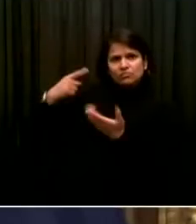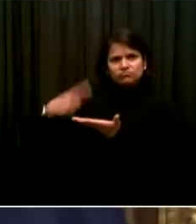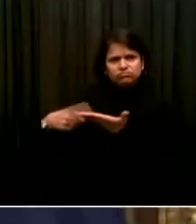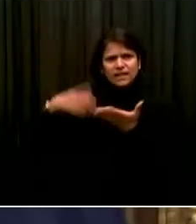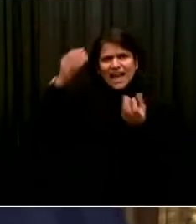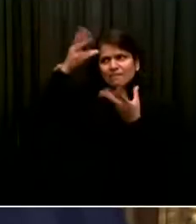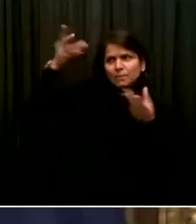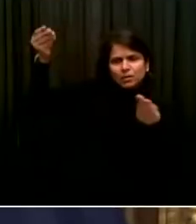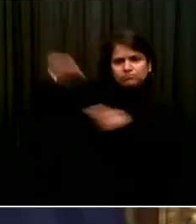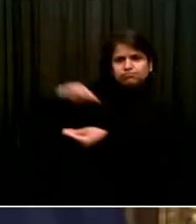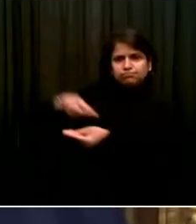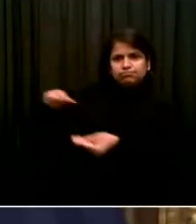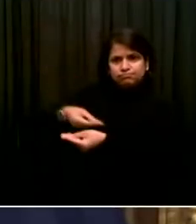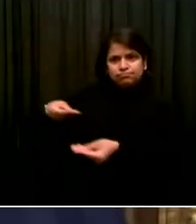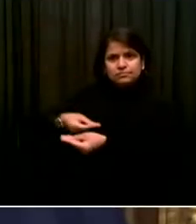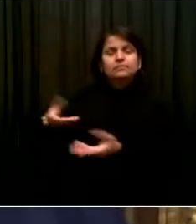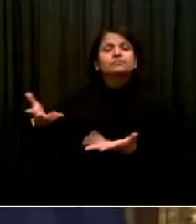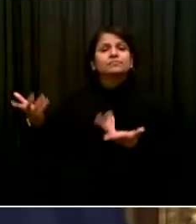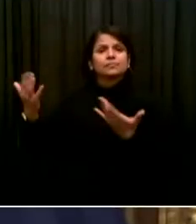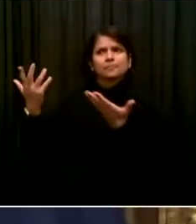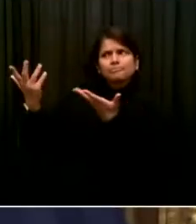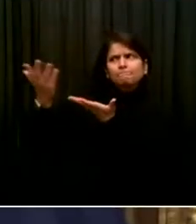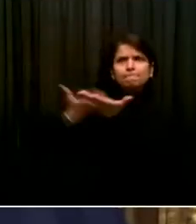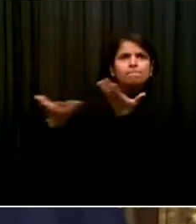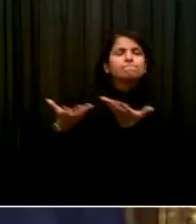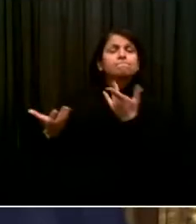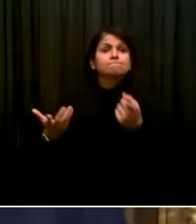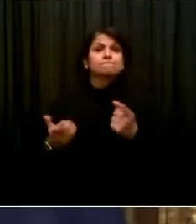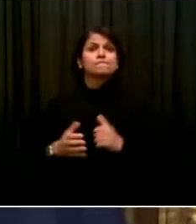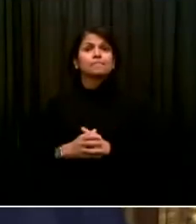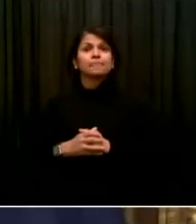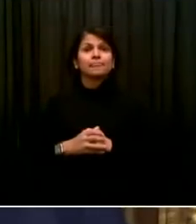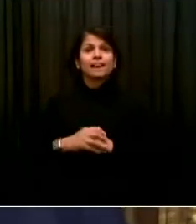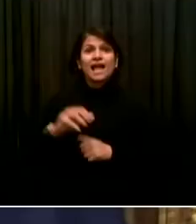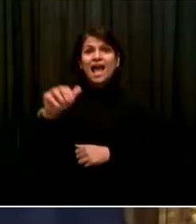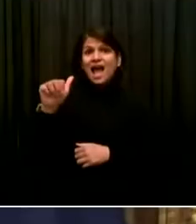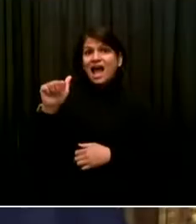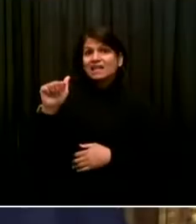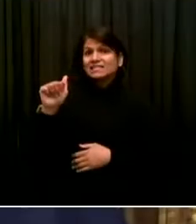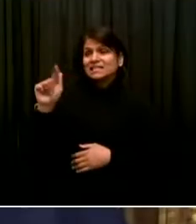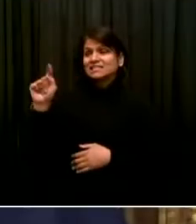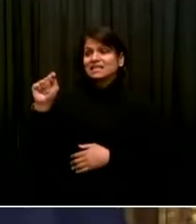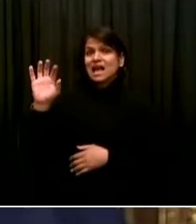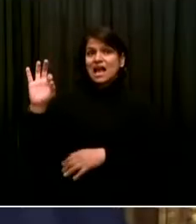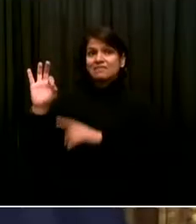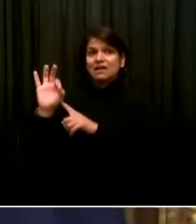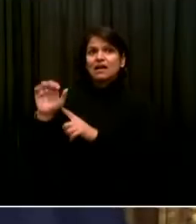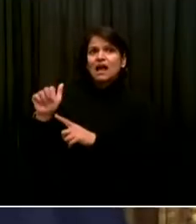SPCEIFIC CASES AND FINALLY MY ADMINISTRATION WILL INCREASE COORDINATION AND INFORMATION